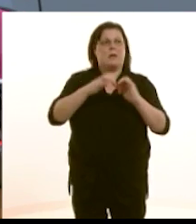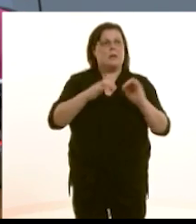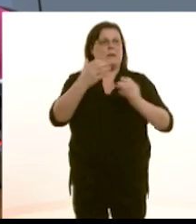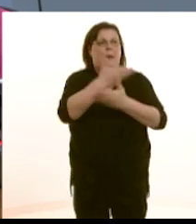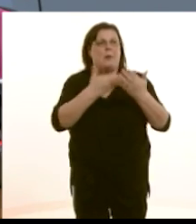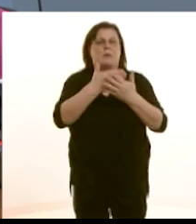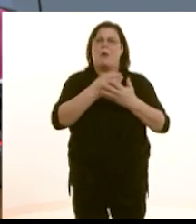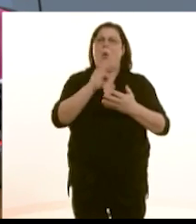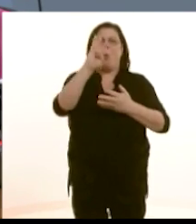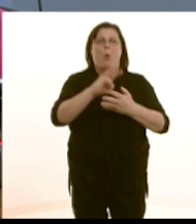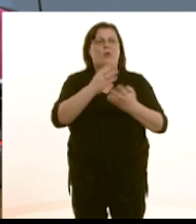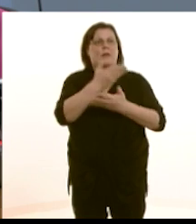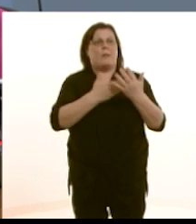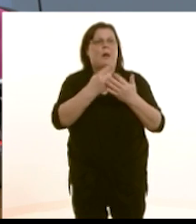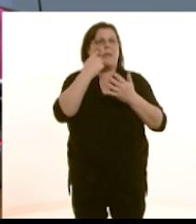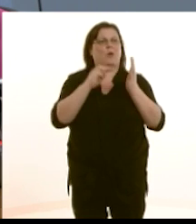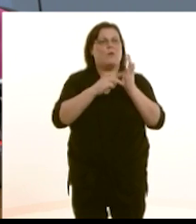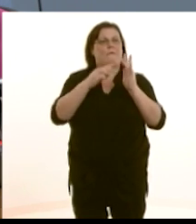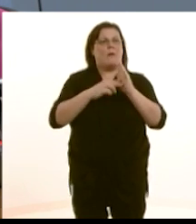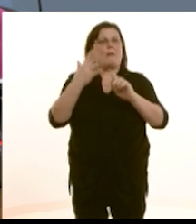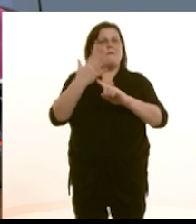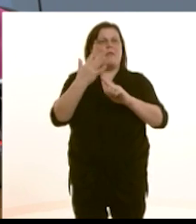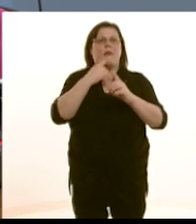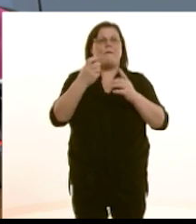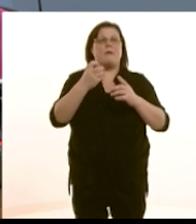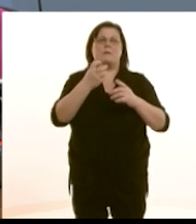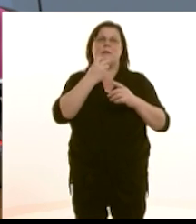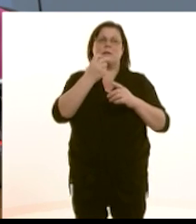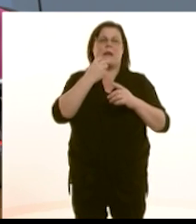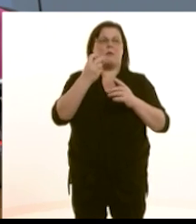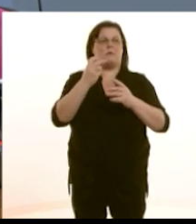I think it was 5 November that the Minister here held a steel summit with the industry.